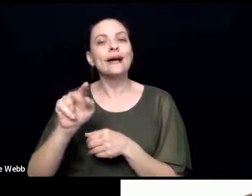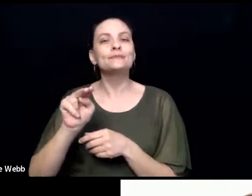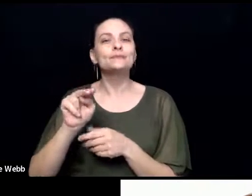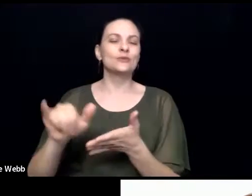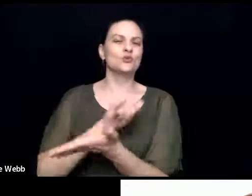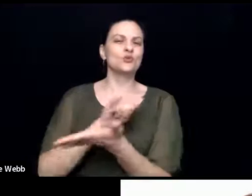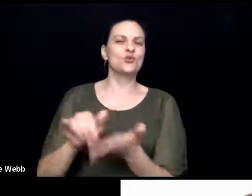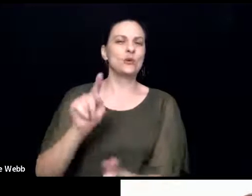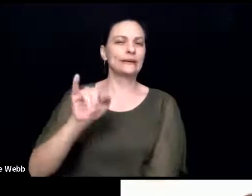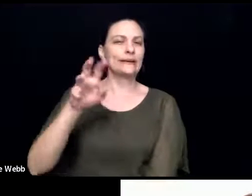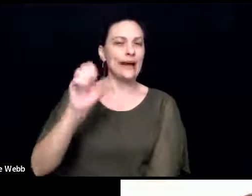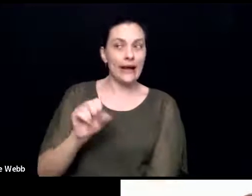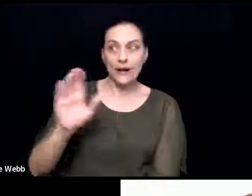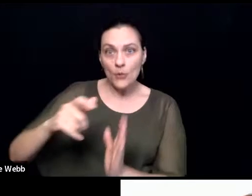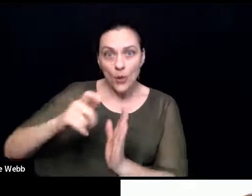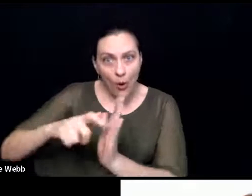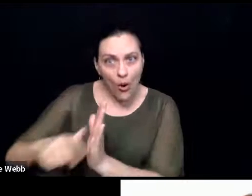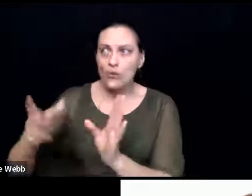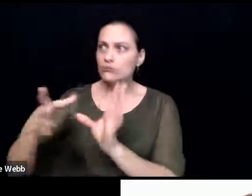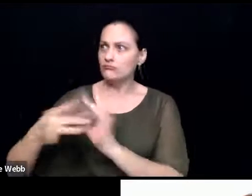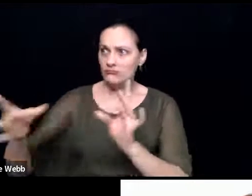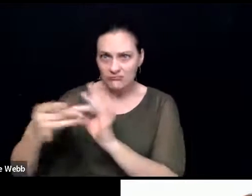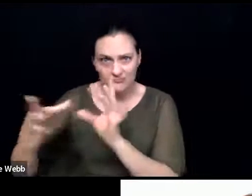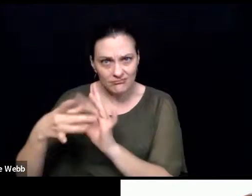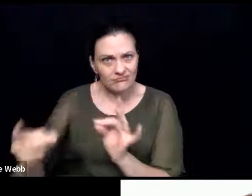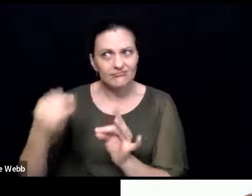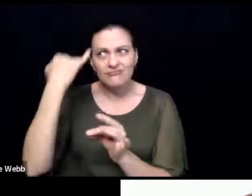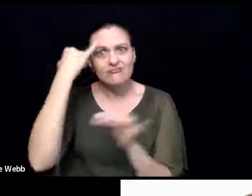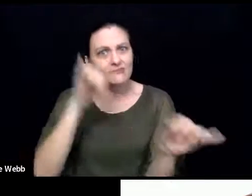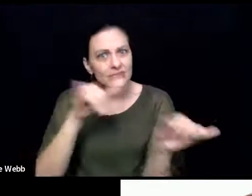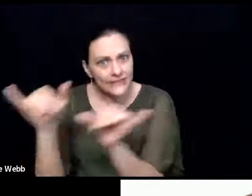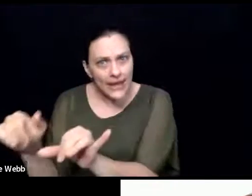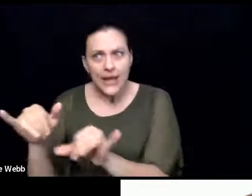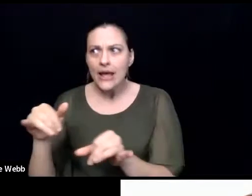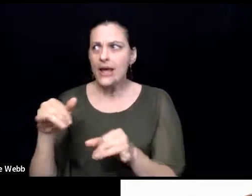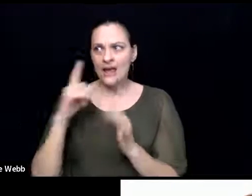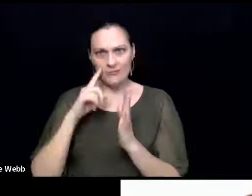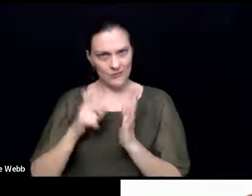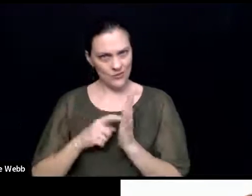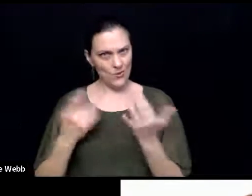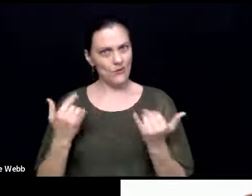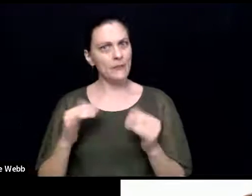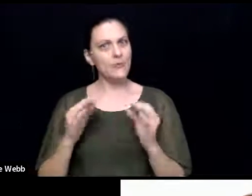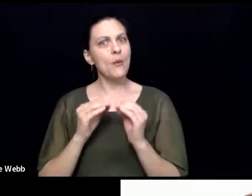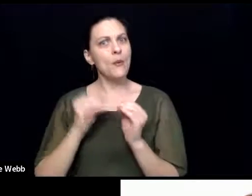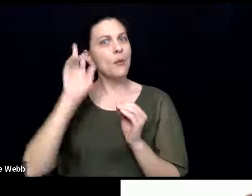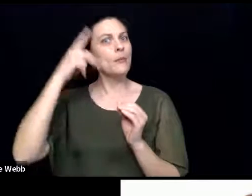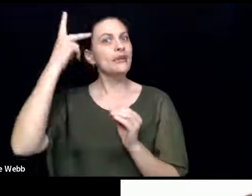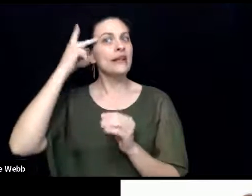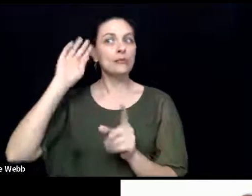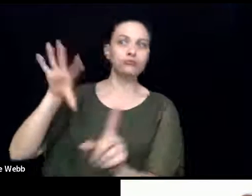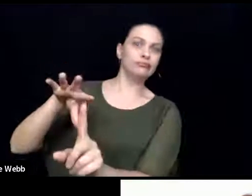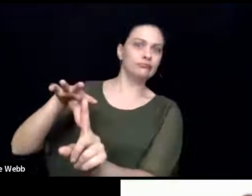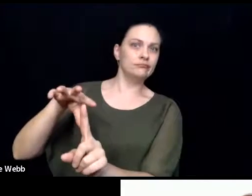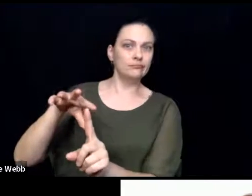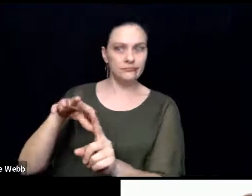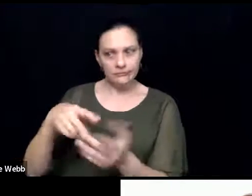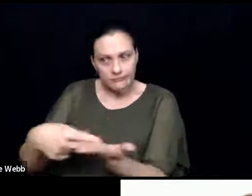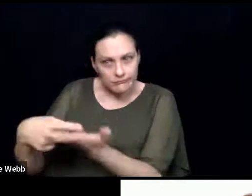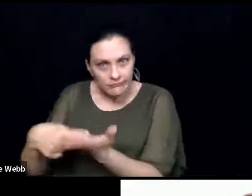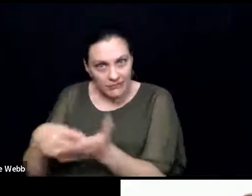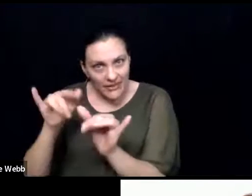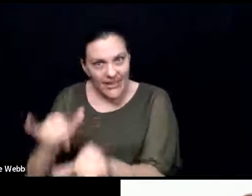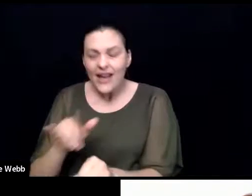policy approaches taken to this issue. It is crazy in this day and age; Black women are still subject